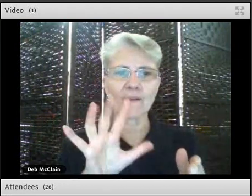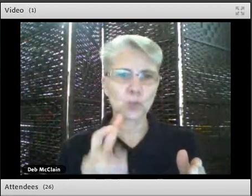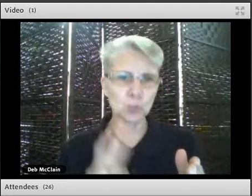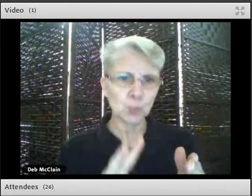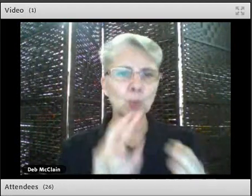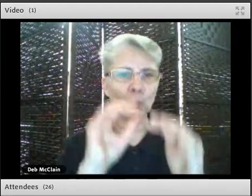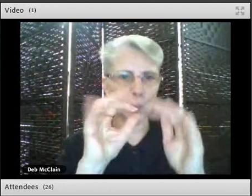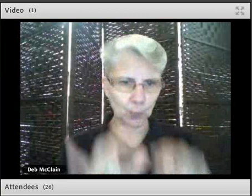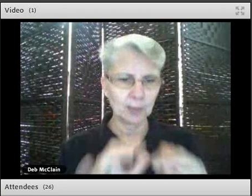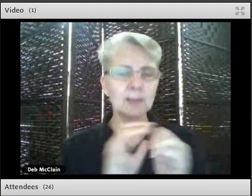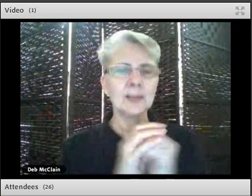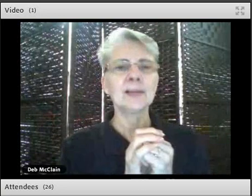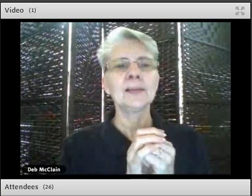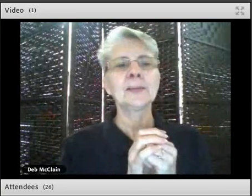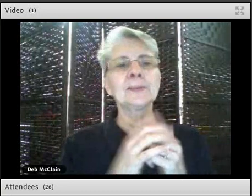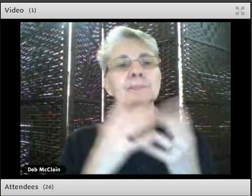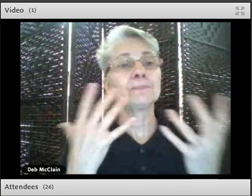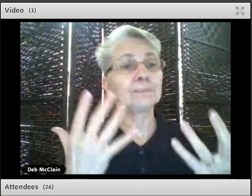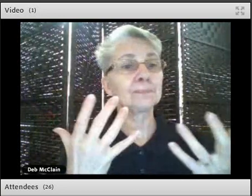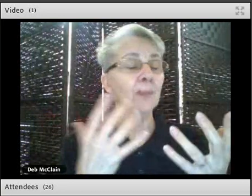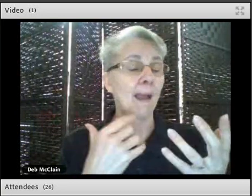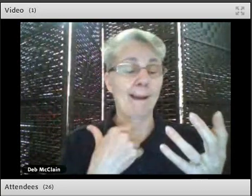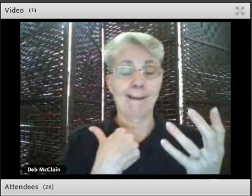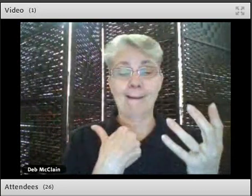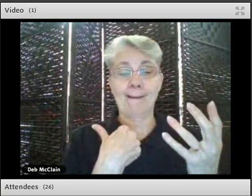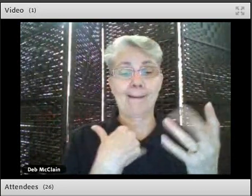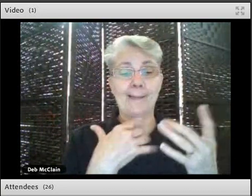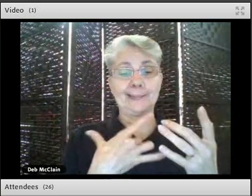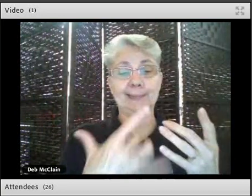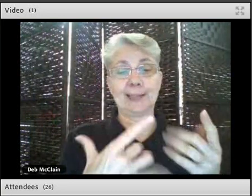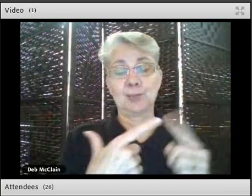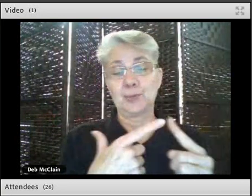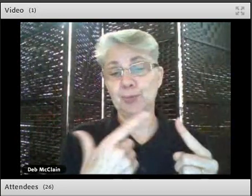I kind of do that particular order. Another way you could do it